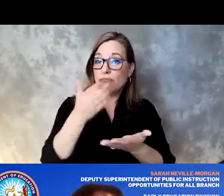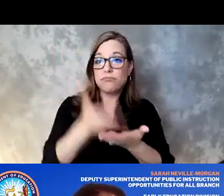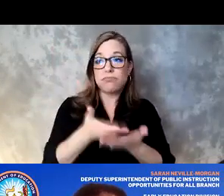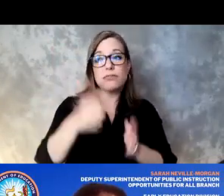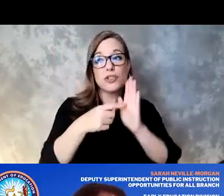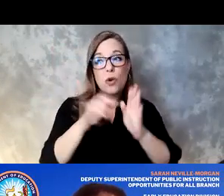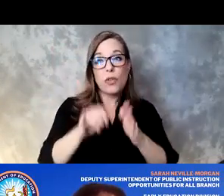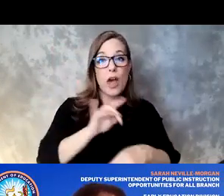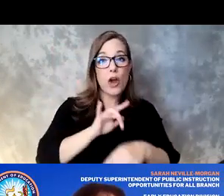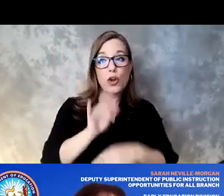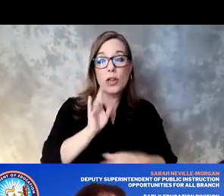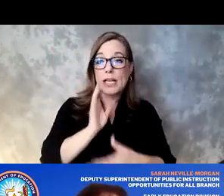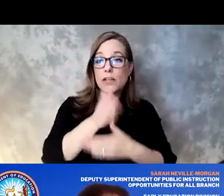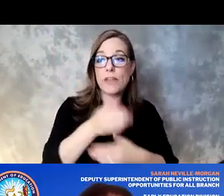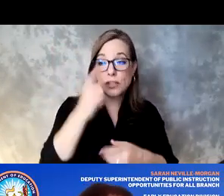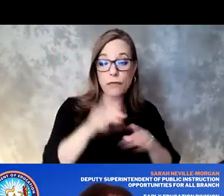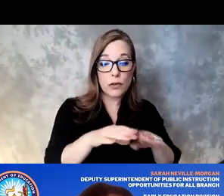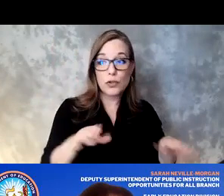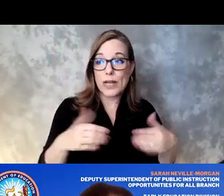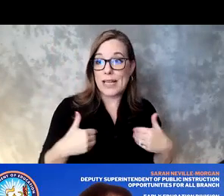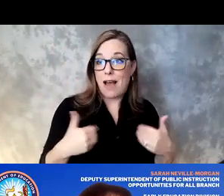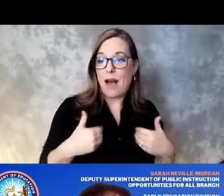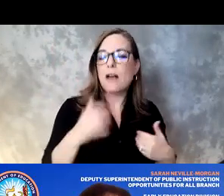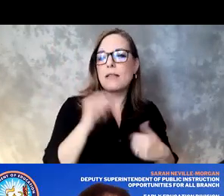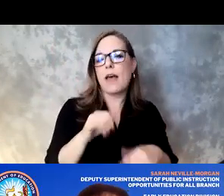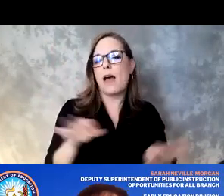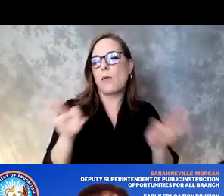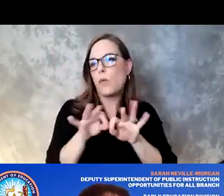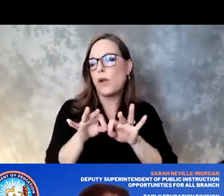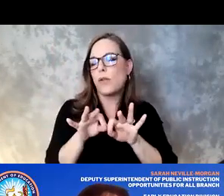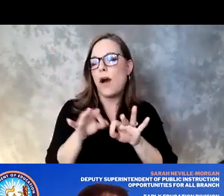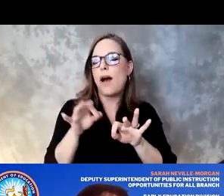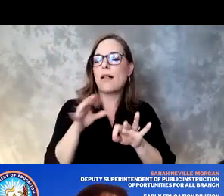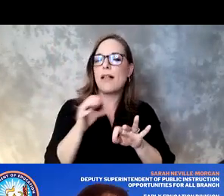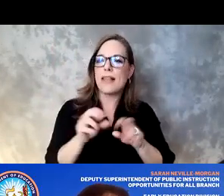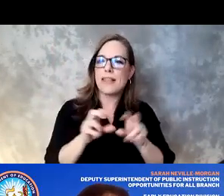and the more worthwhile that return on the investment can be. But research also clearly